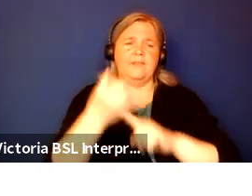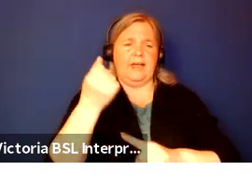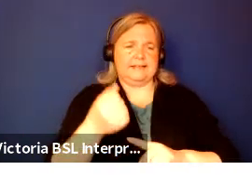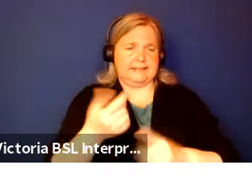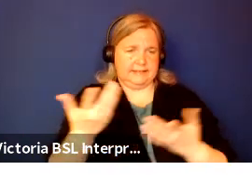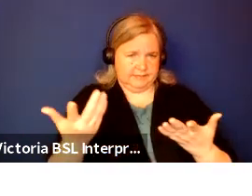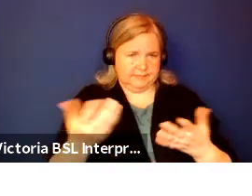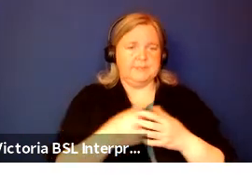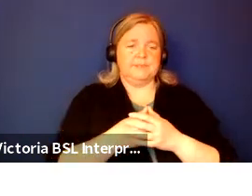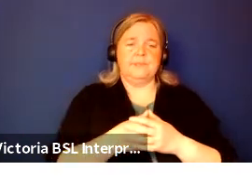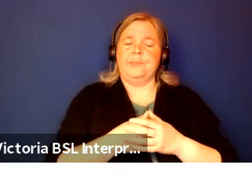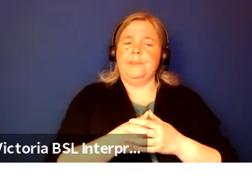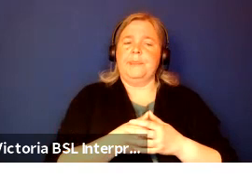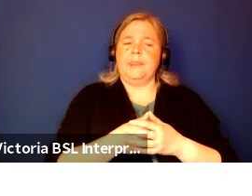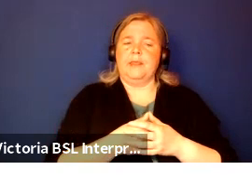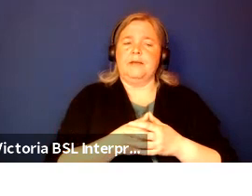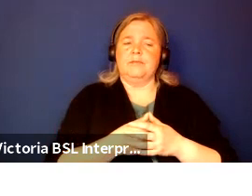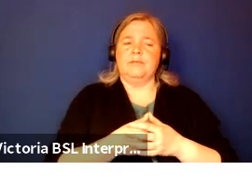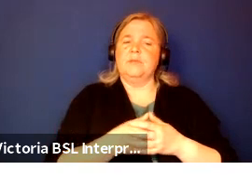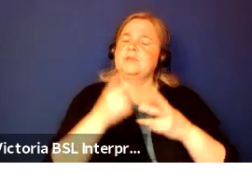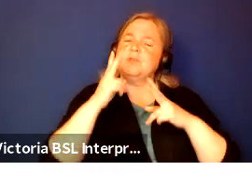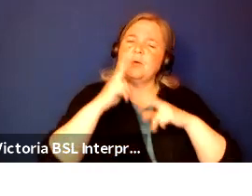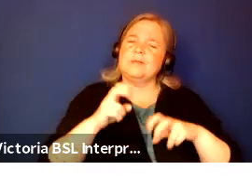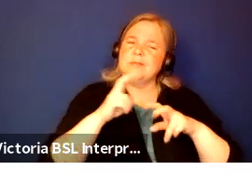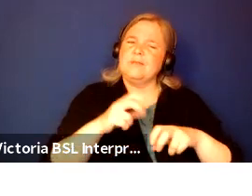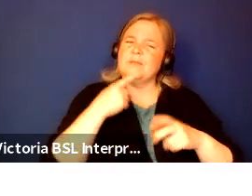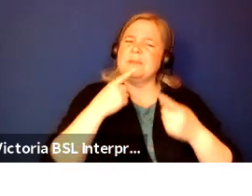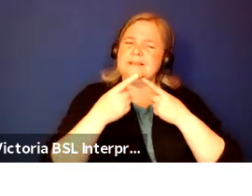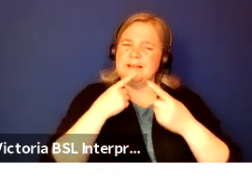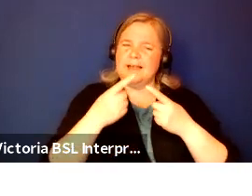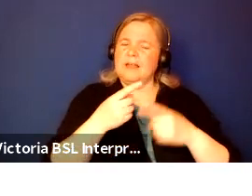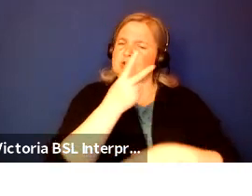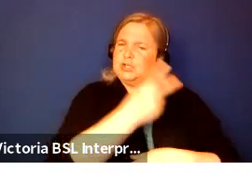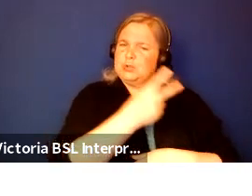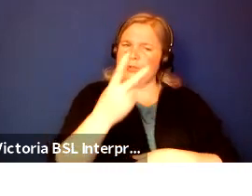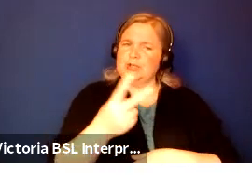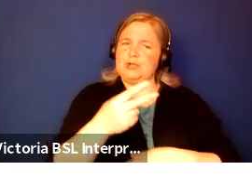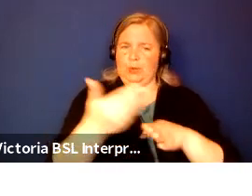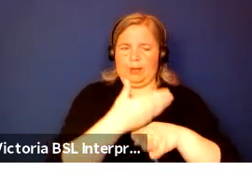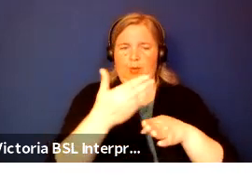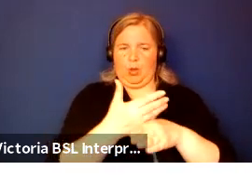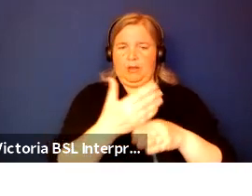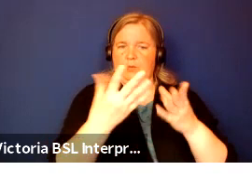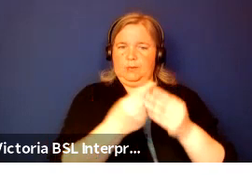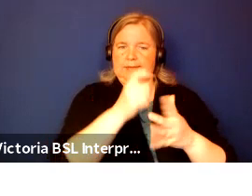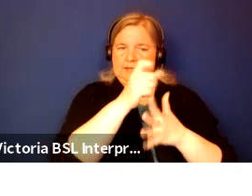Key findings: Analysis from the data of 22 employees with disabilities, six employees